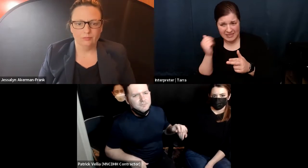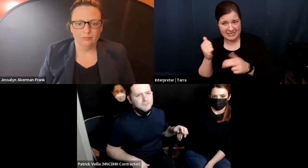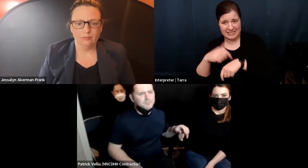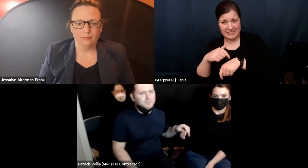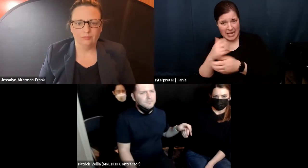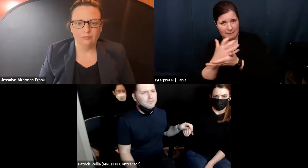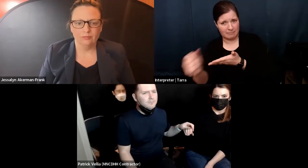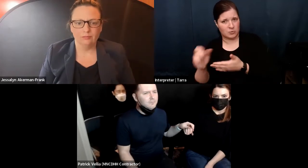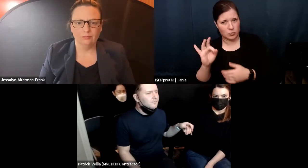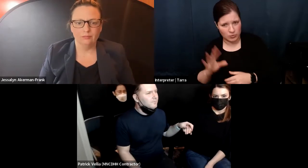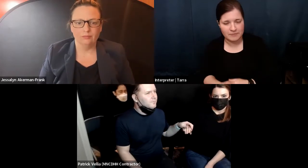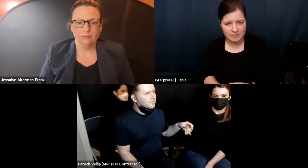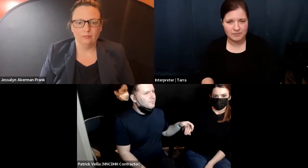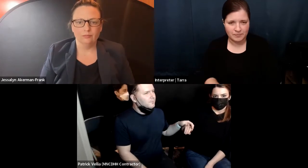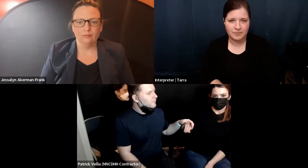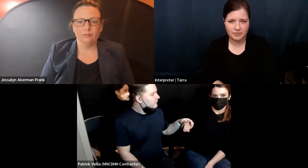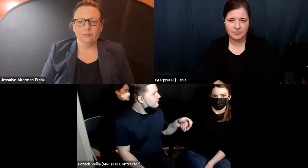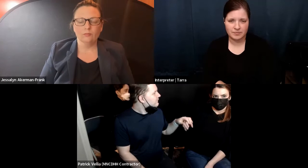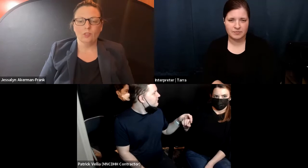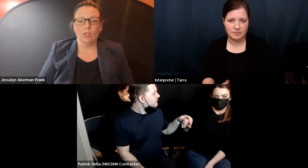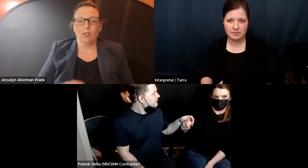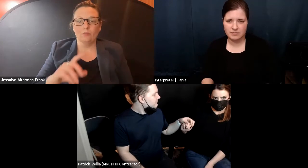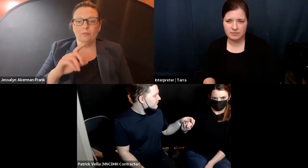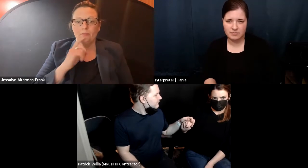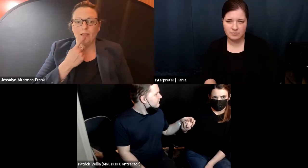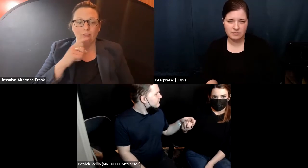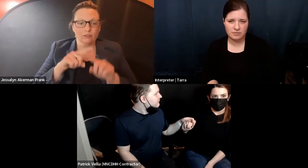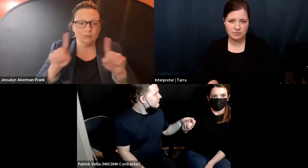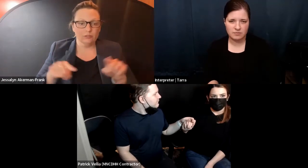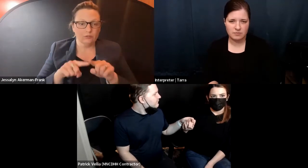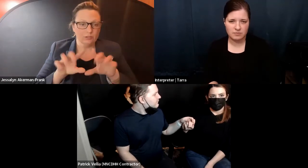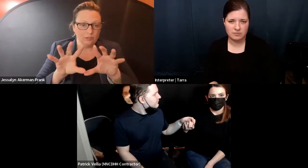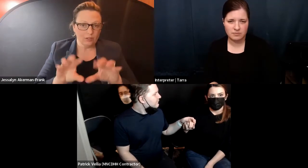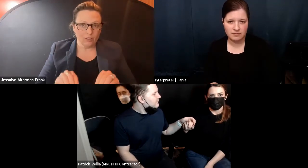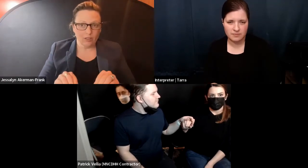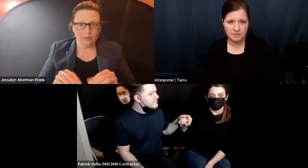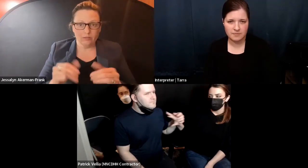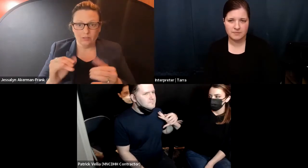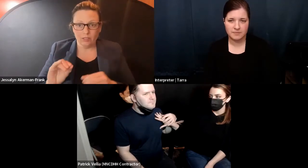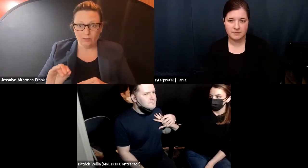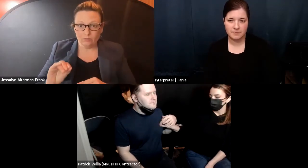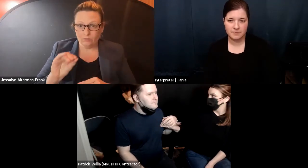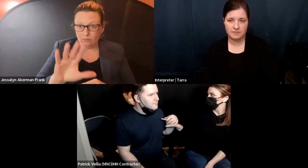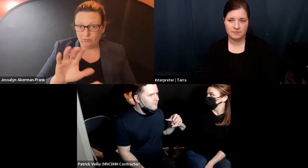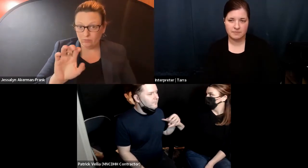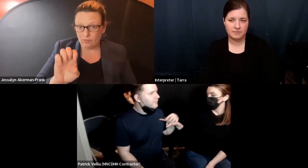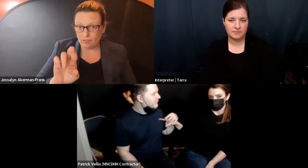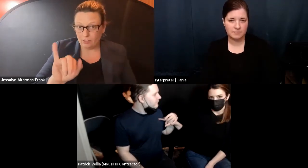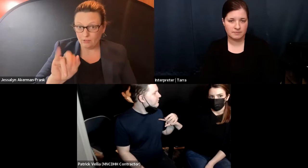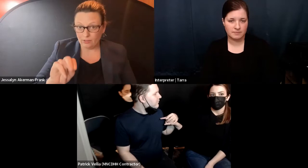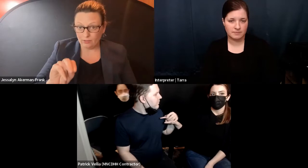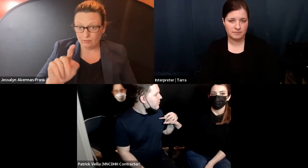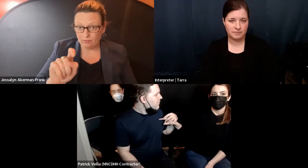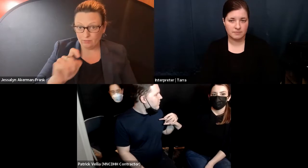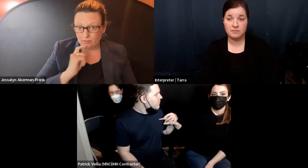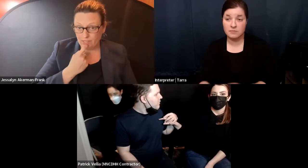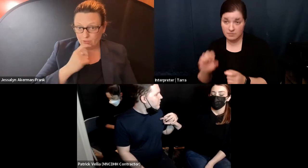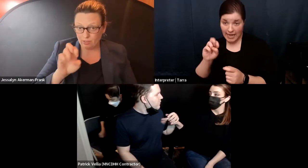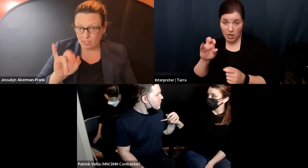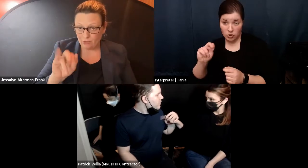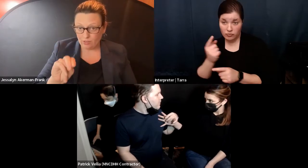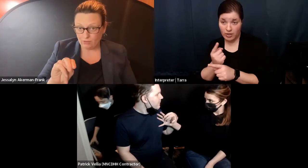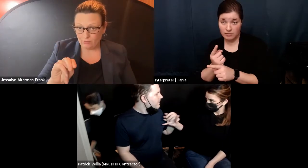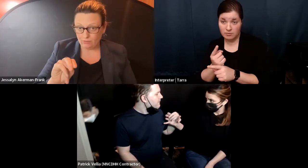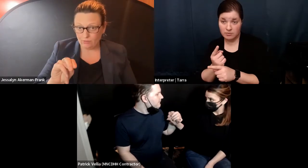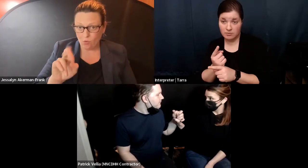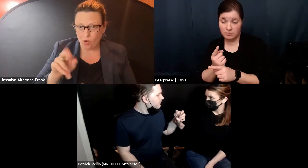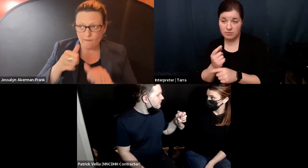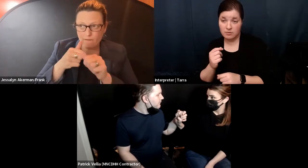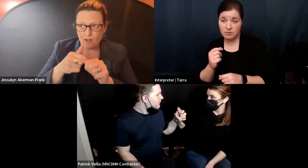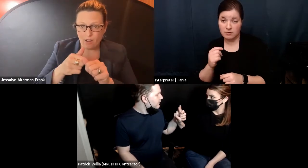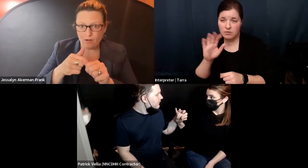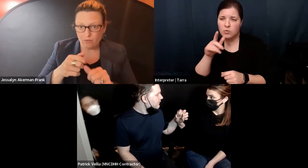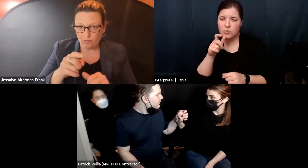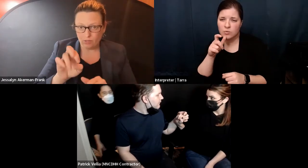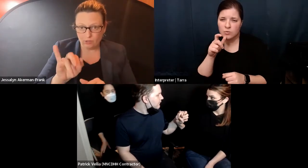If you can keep it a little short because we're running out of time.